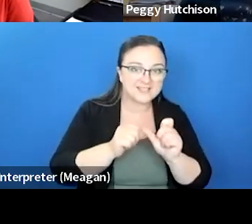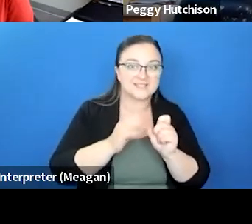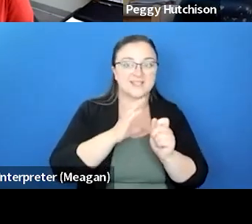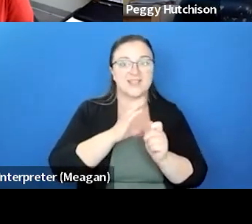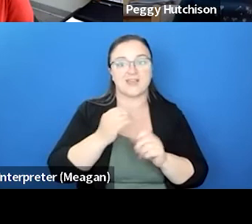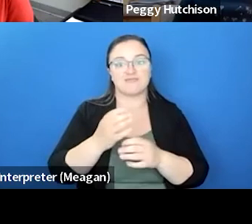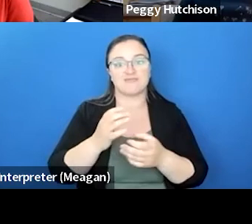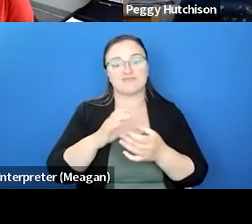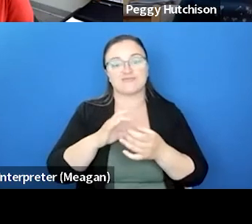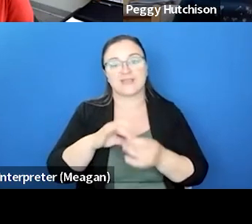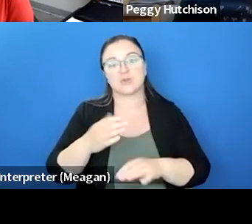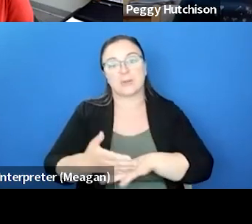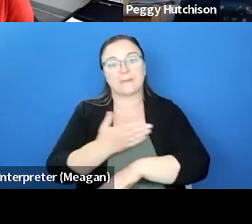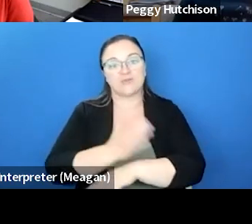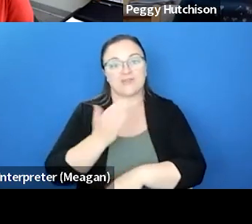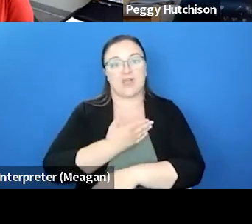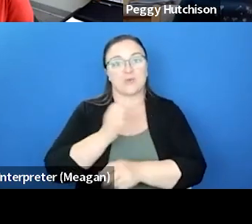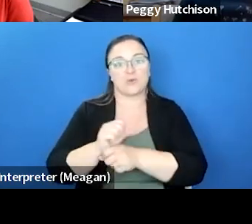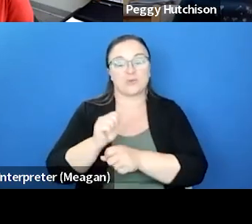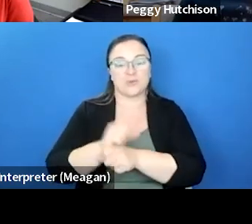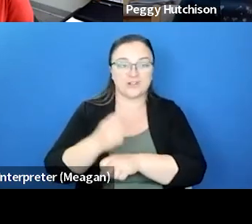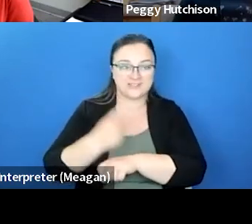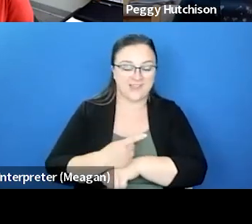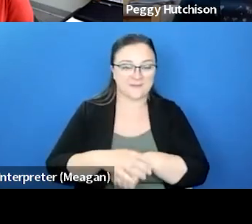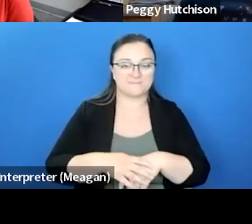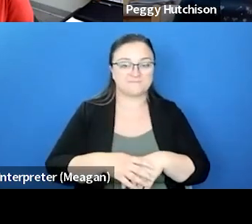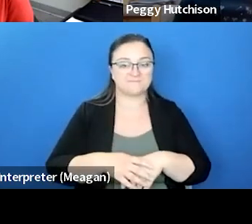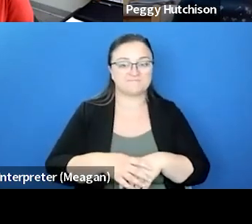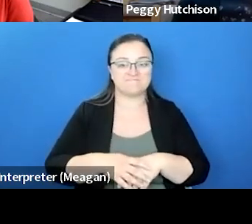of improving our workday, finding times to have